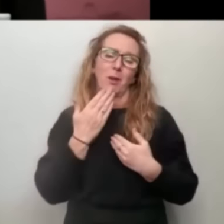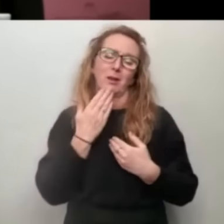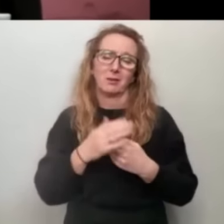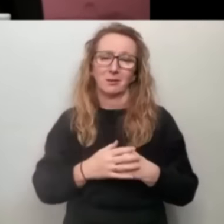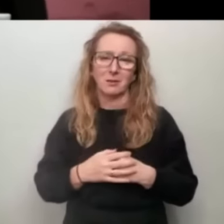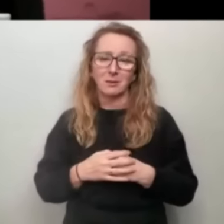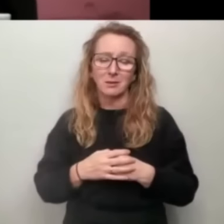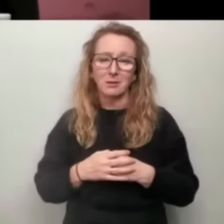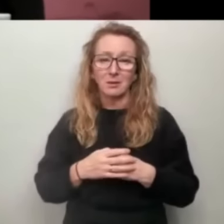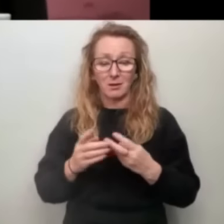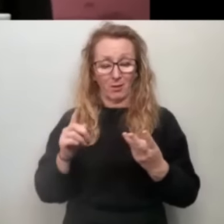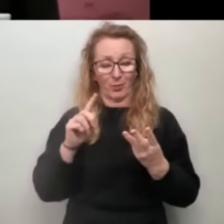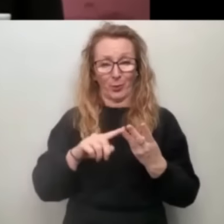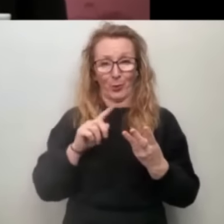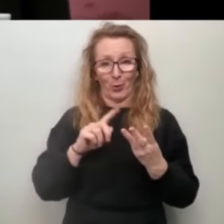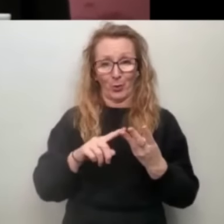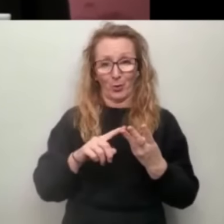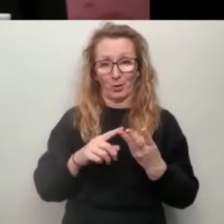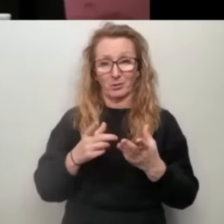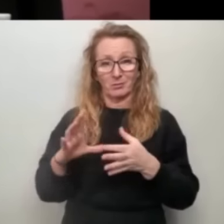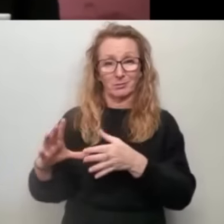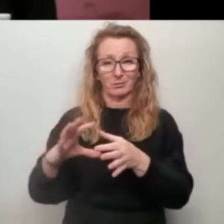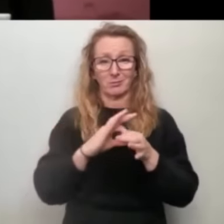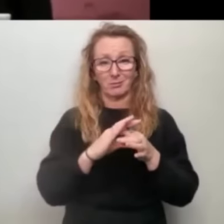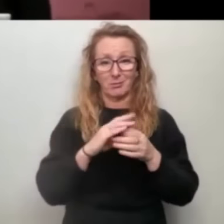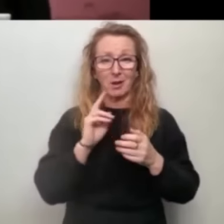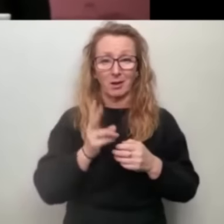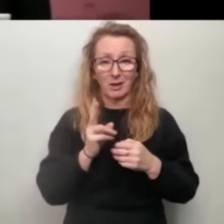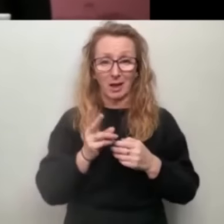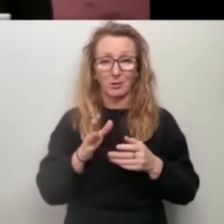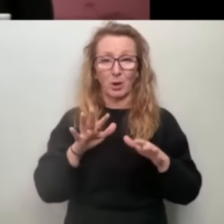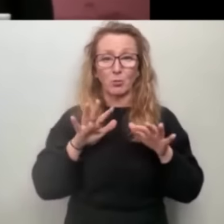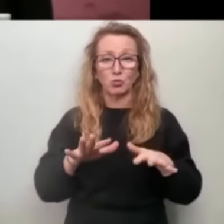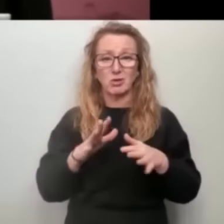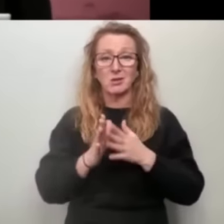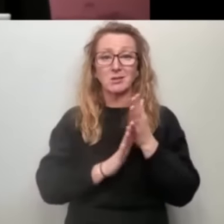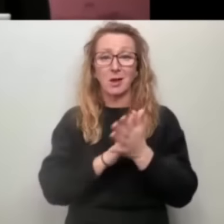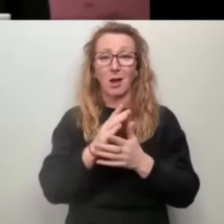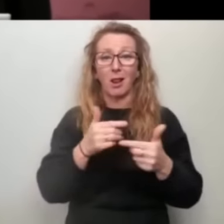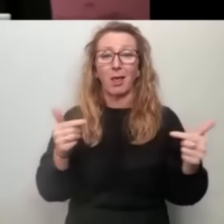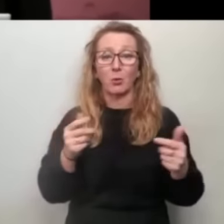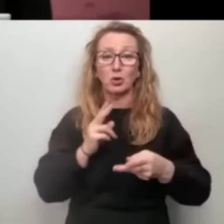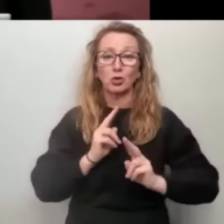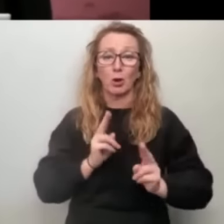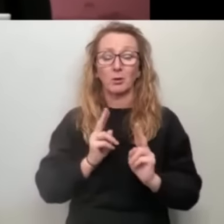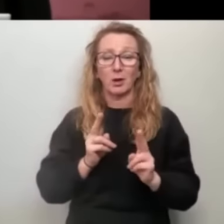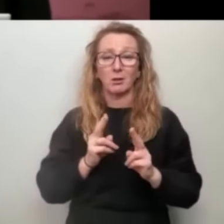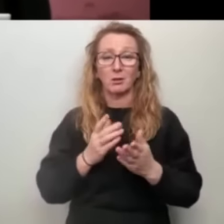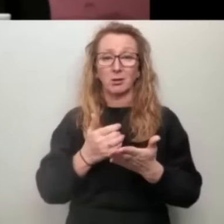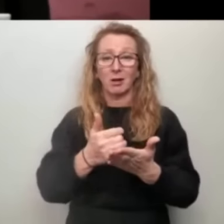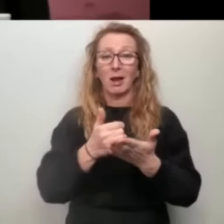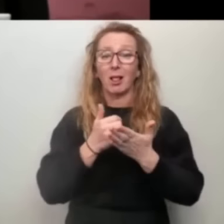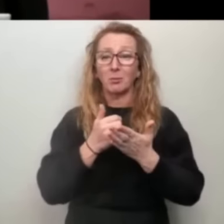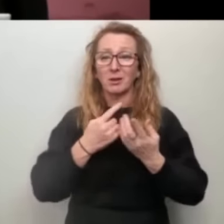Thirdly, we are joined again by our British Sign Language Interpreters who are helping us make these lectures